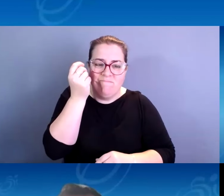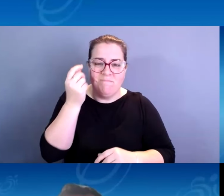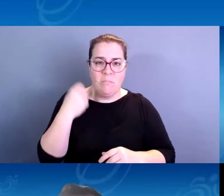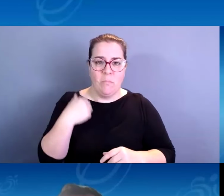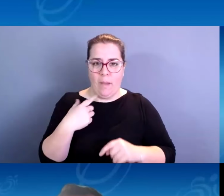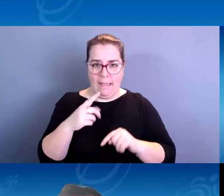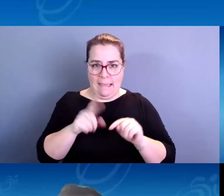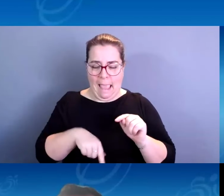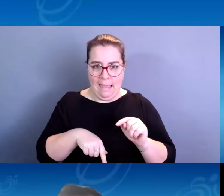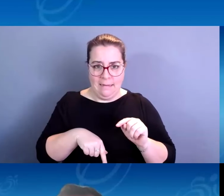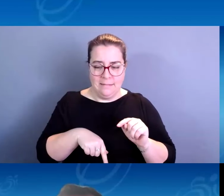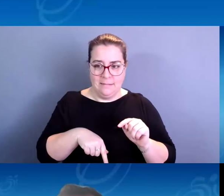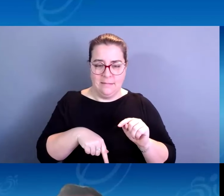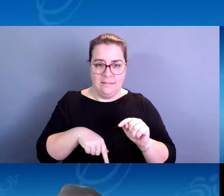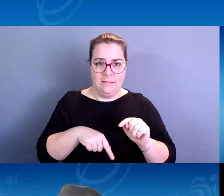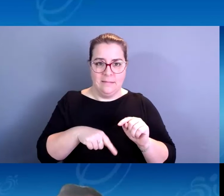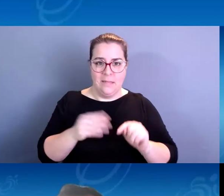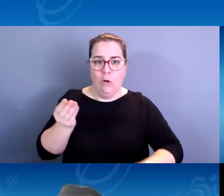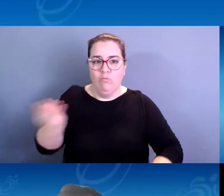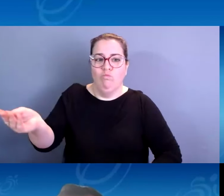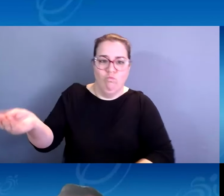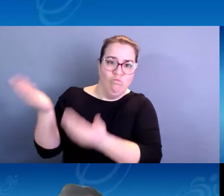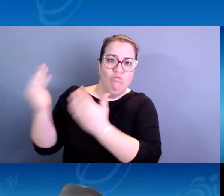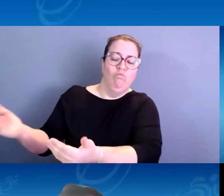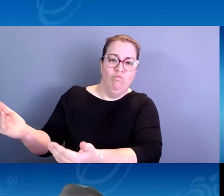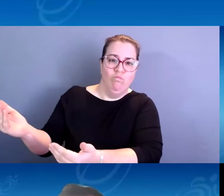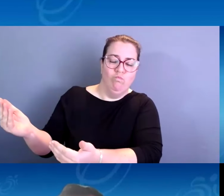Just that without understanding, understanding the,